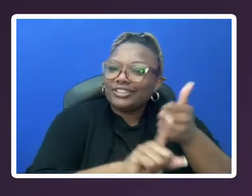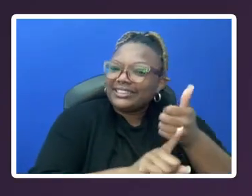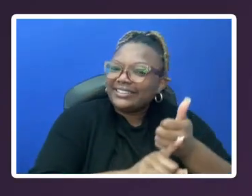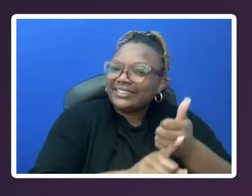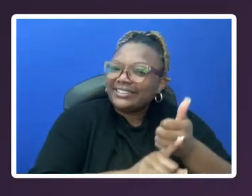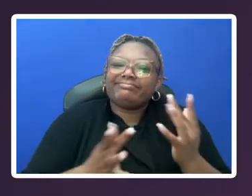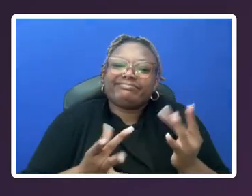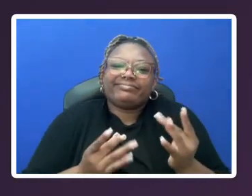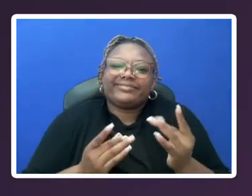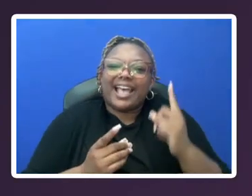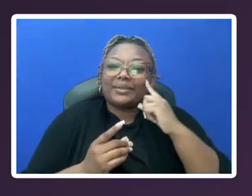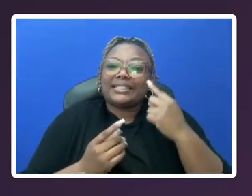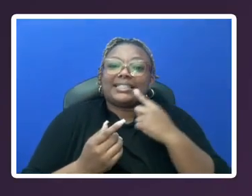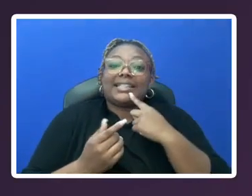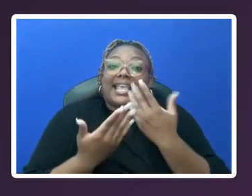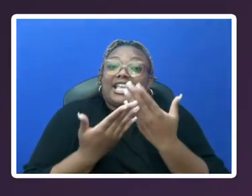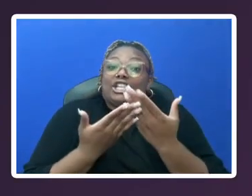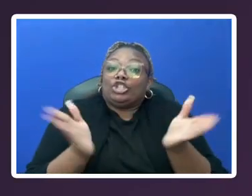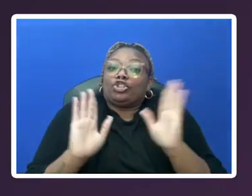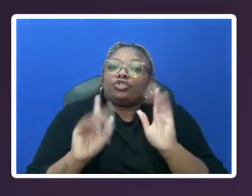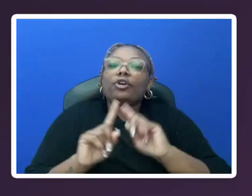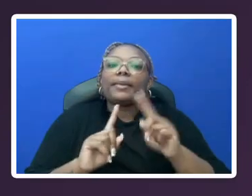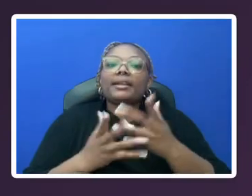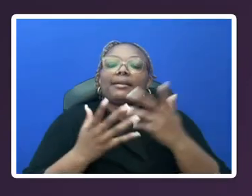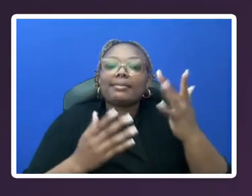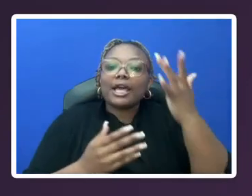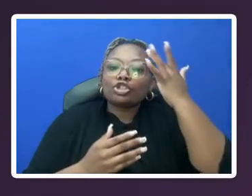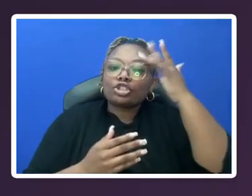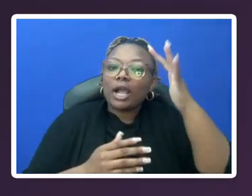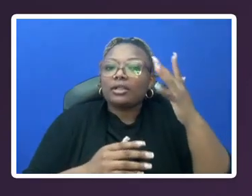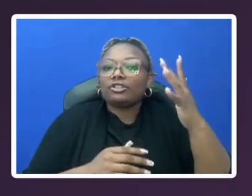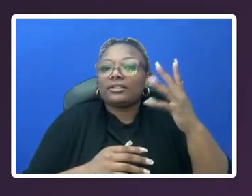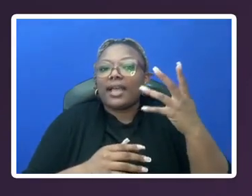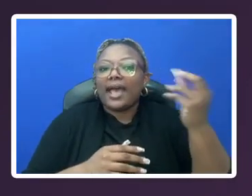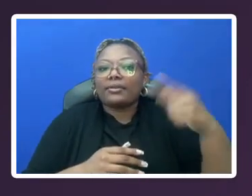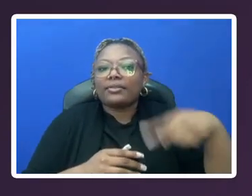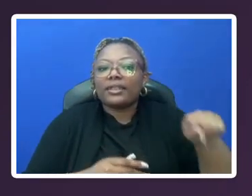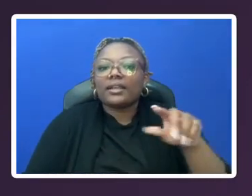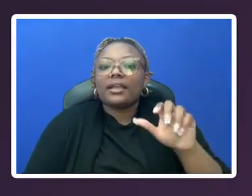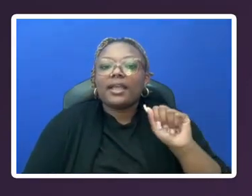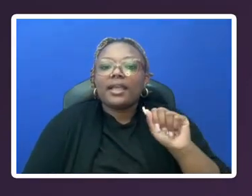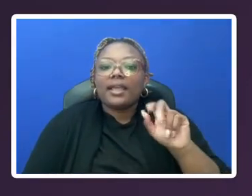But there are a lot of scholars out there. I'm thinking of Adrienne Keene has a great, really